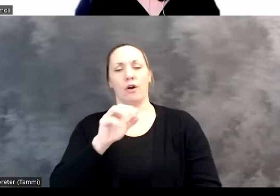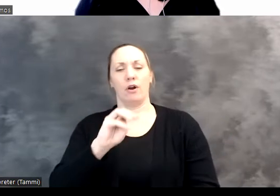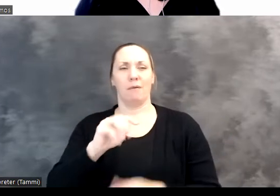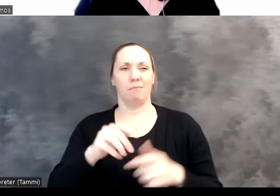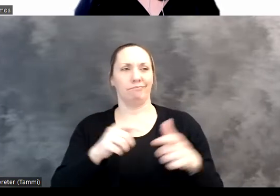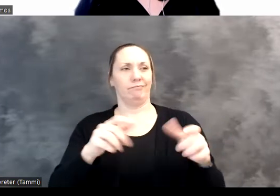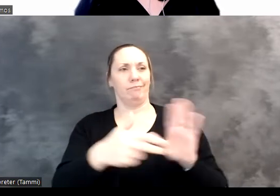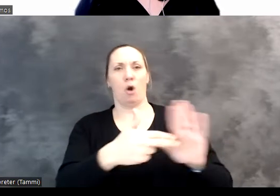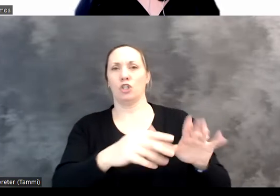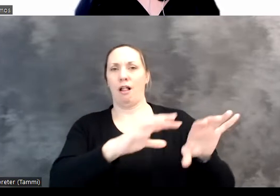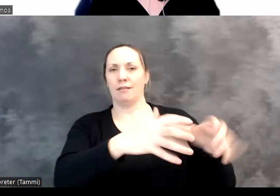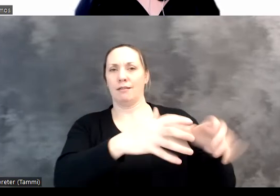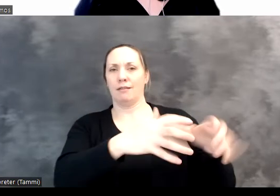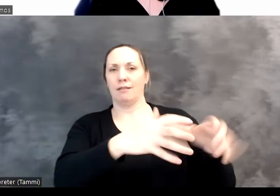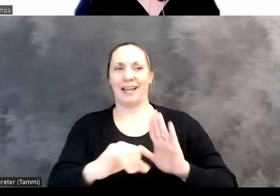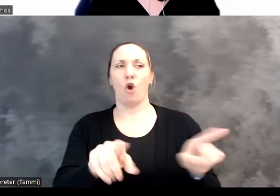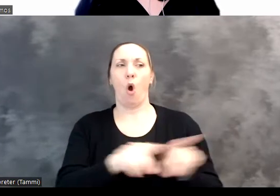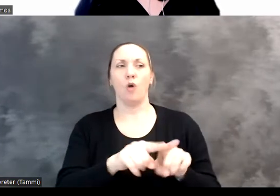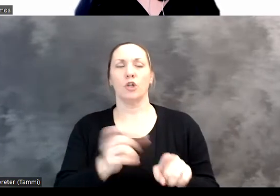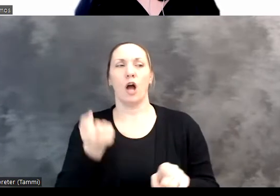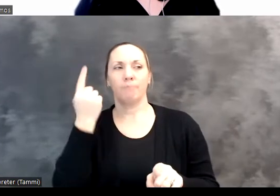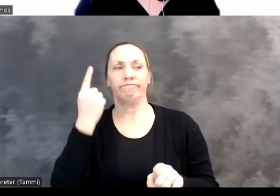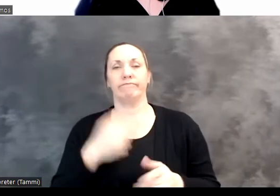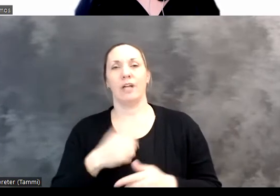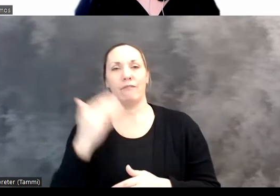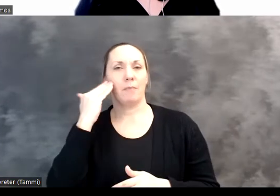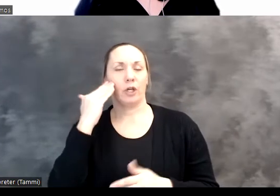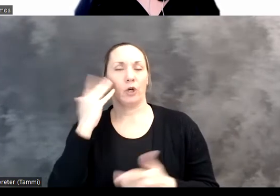experience that a lot of those other marginalized identity, people in